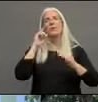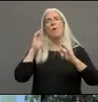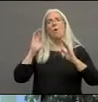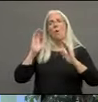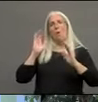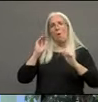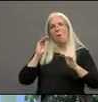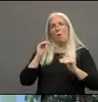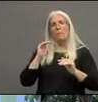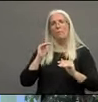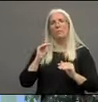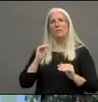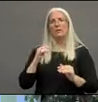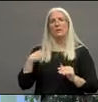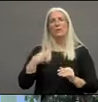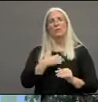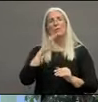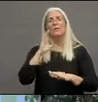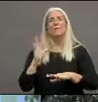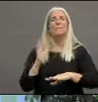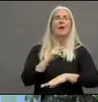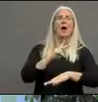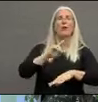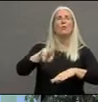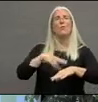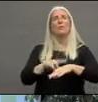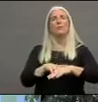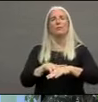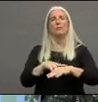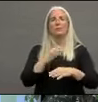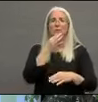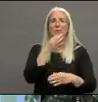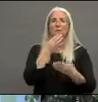Thanks for watching everyone have a safe weekend and we will see you next time.